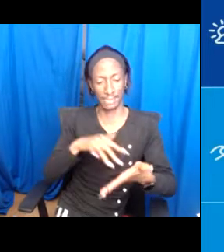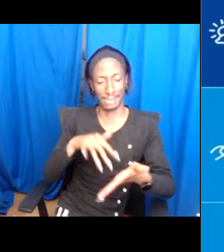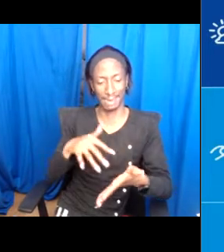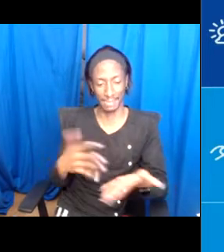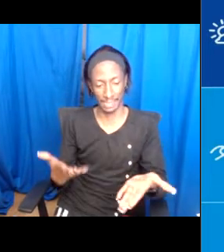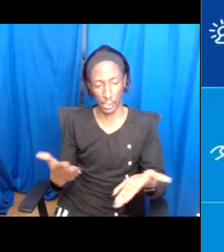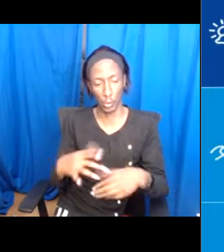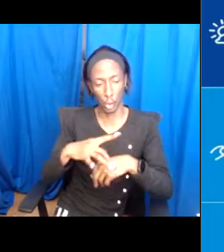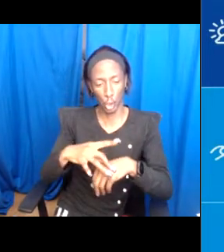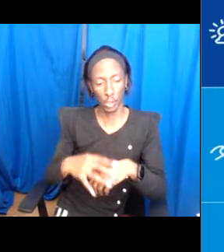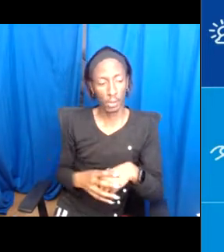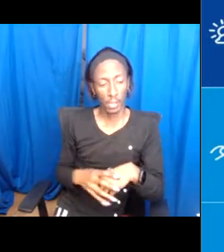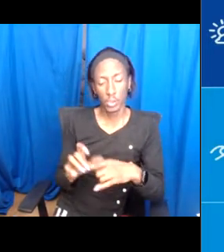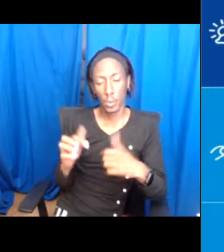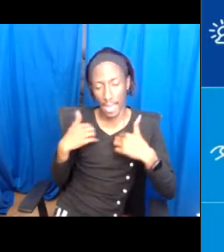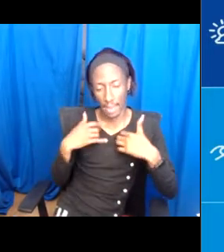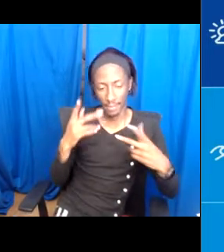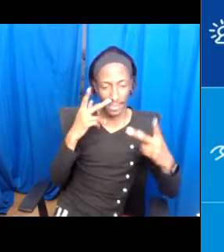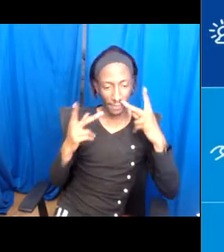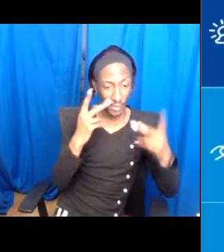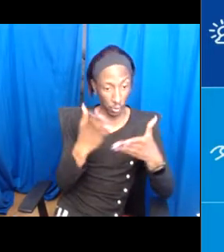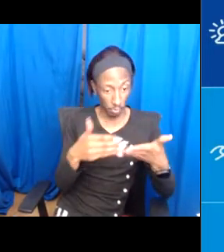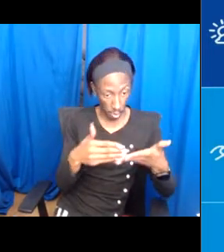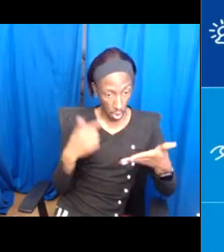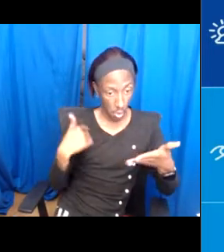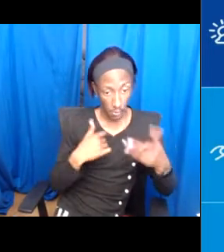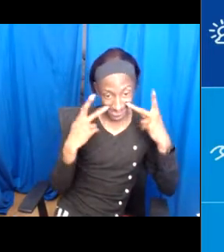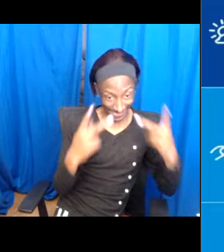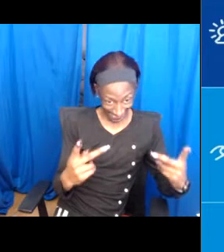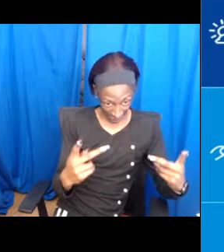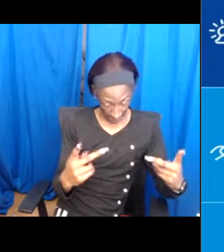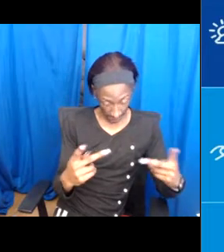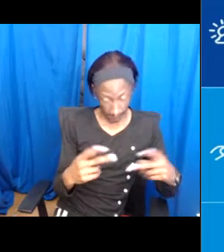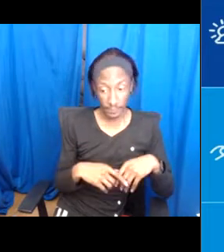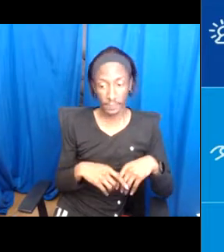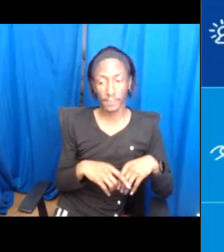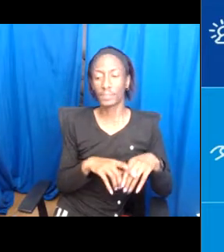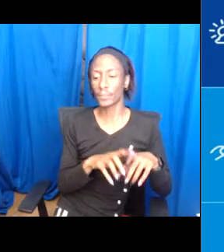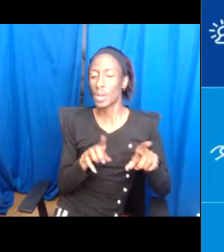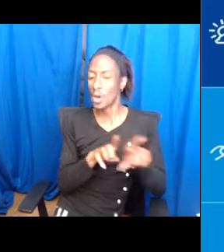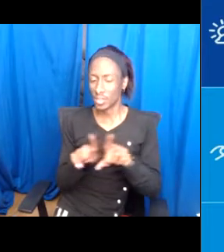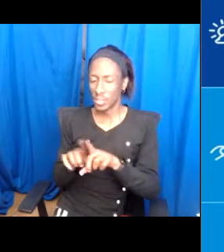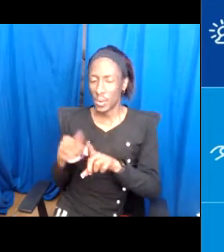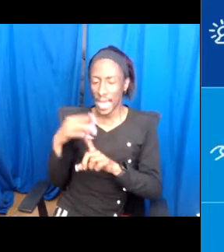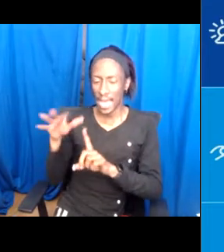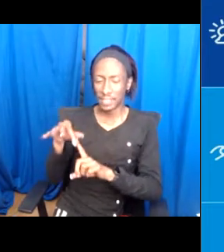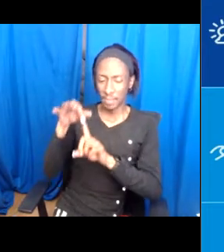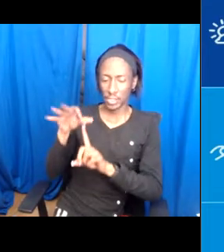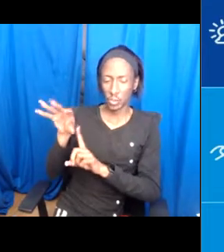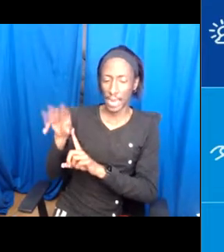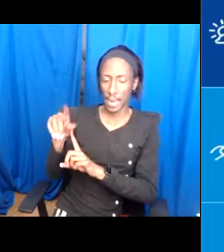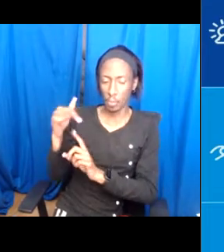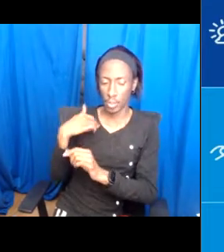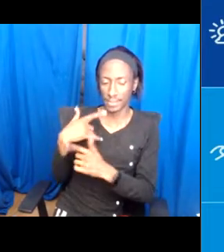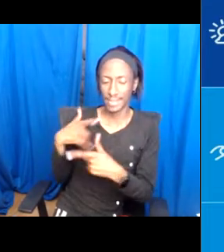And so there's the visible part of light that we can see with our eyes, but there are special cameras that allow us to see things that we cannot see with our eyes.